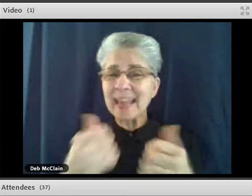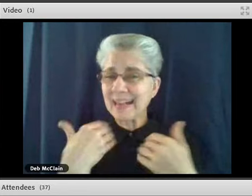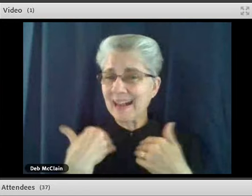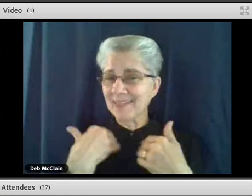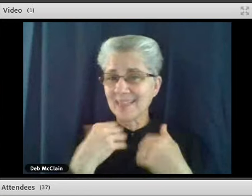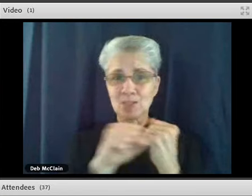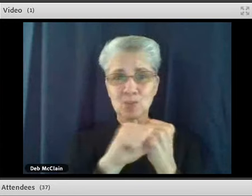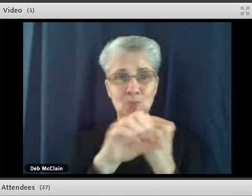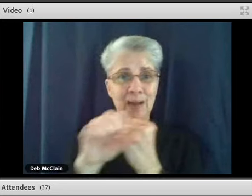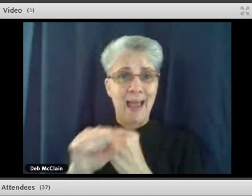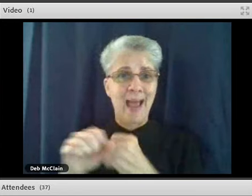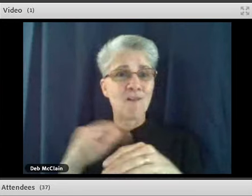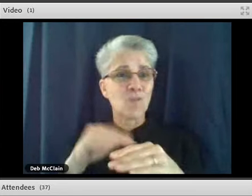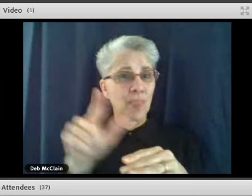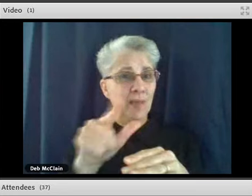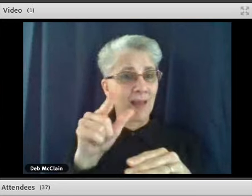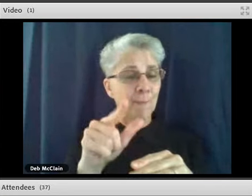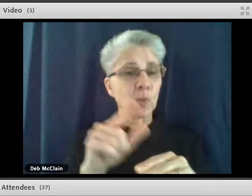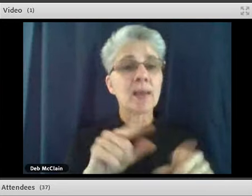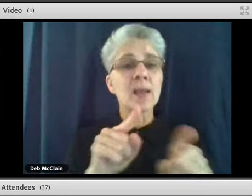but basically any content that you put out.